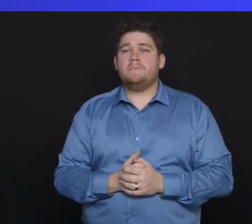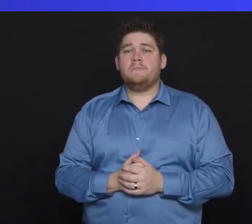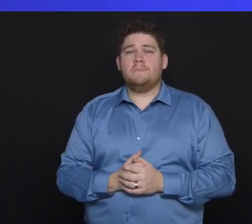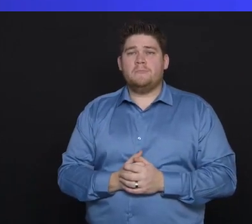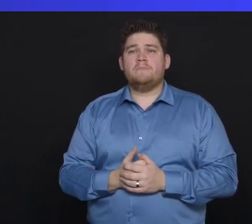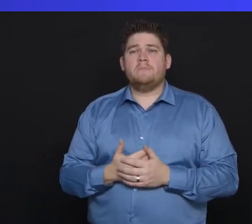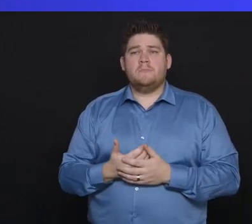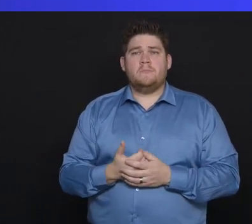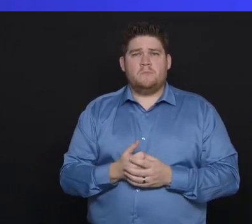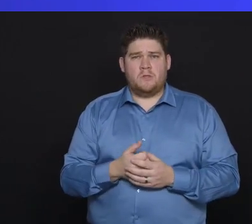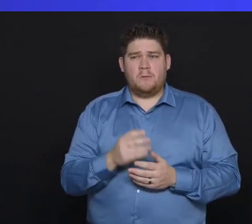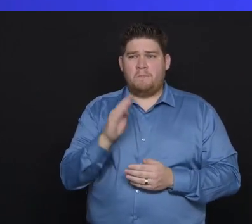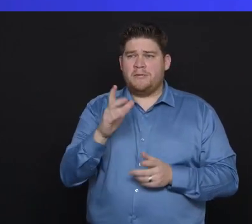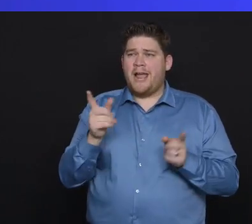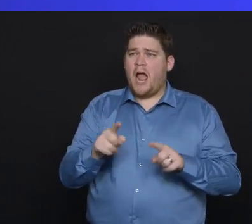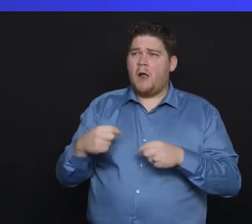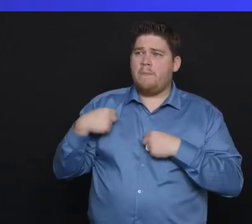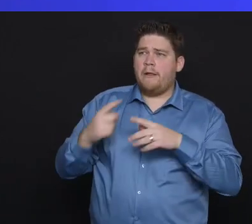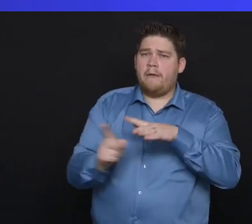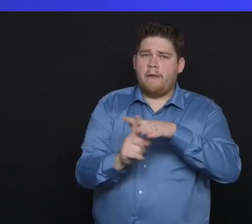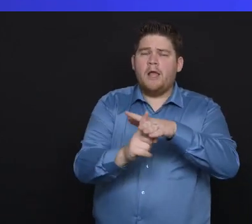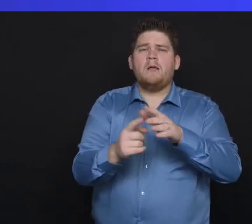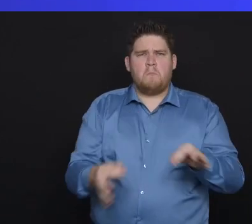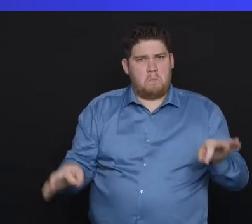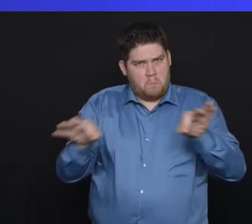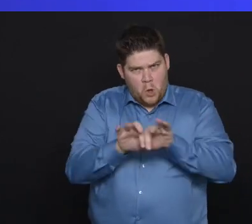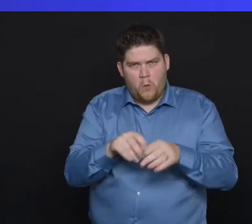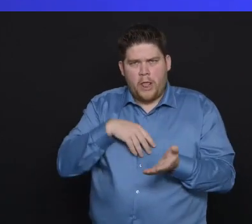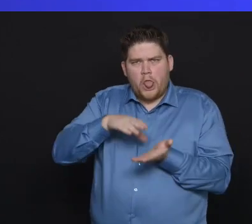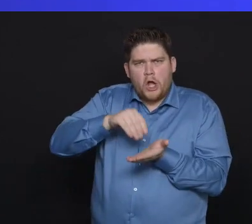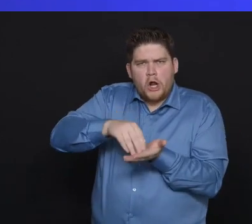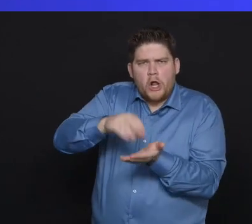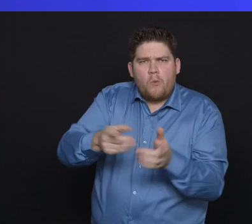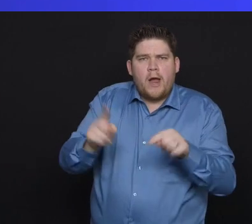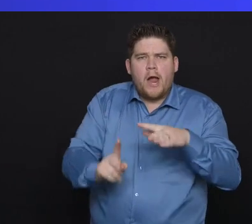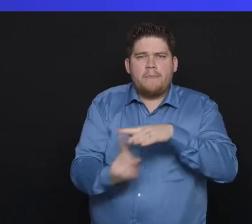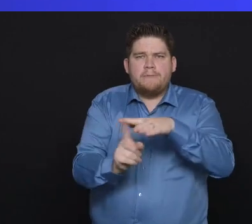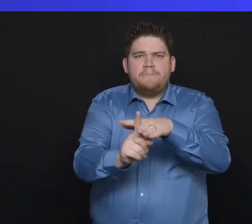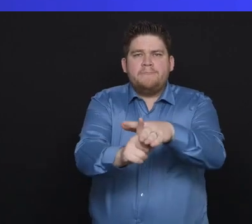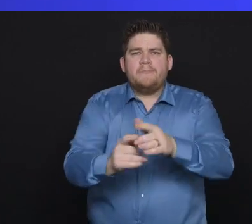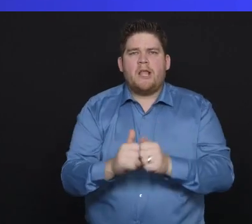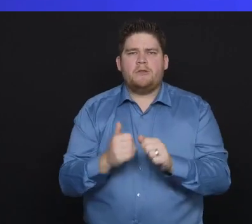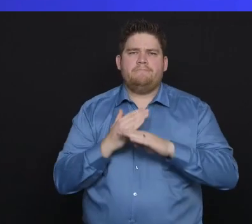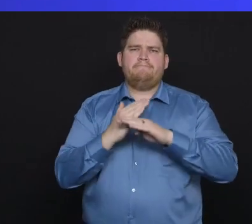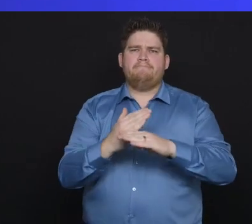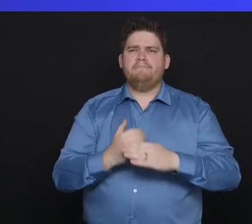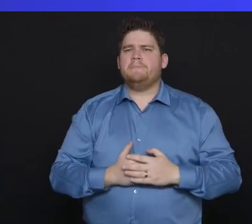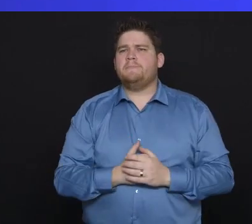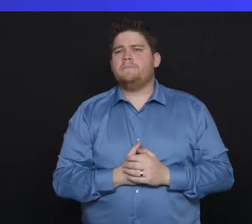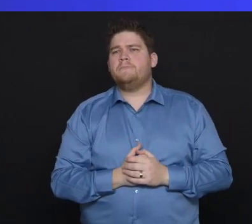If you look at the long-term care sector and the fact that workers often work at different homes, we did bring